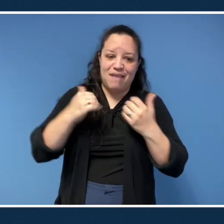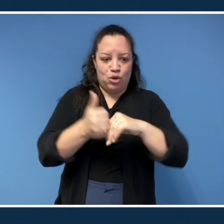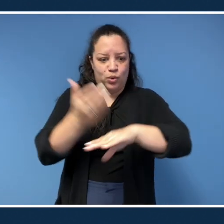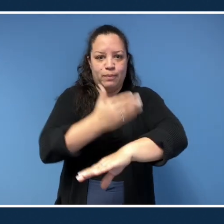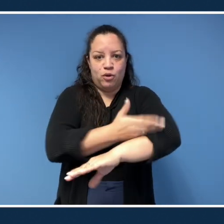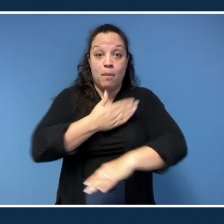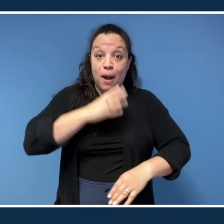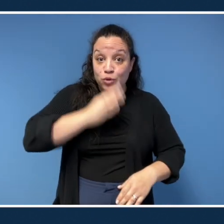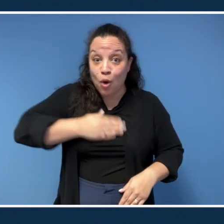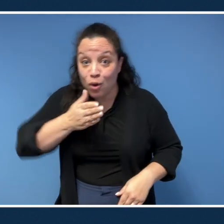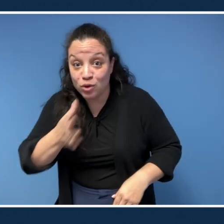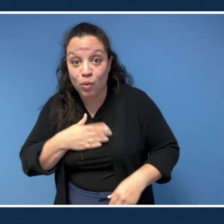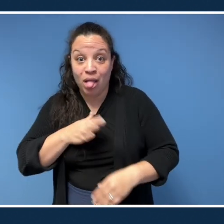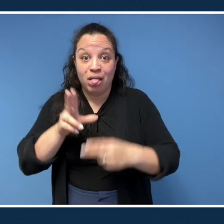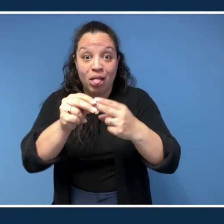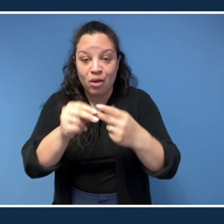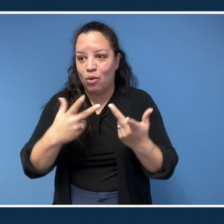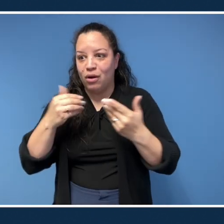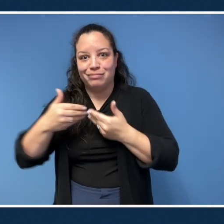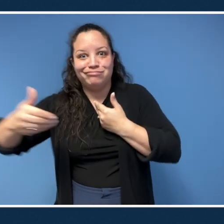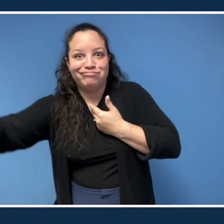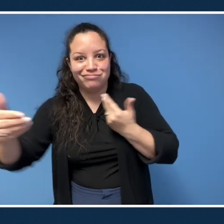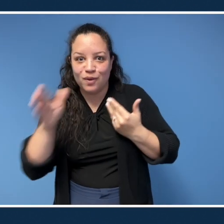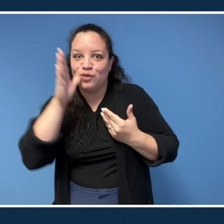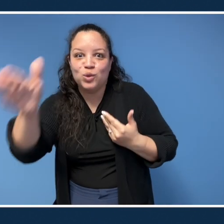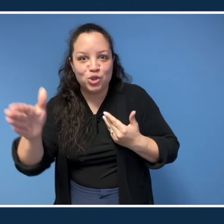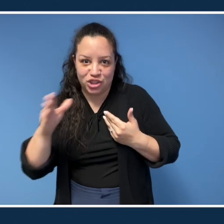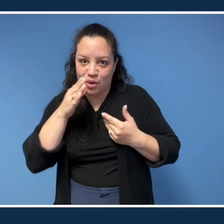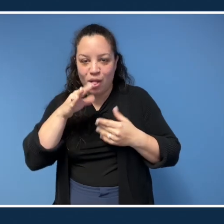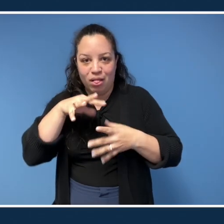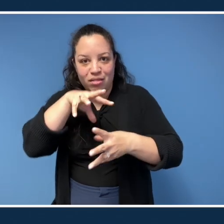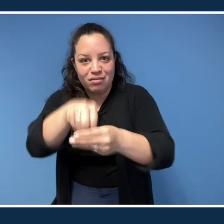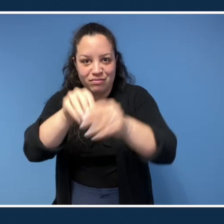moving into? And those are what that's what kind of, that's what kind of guides by work in that sense.